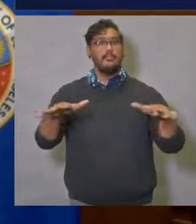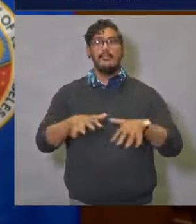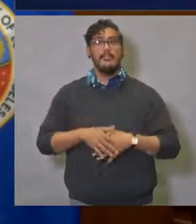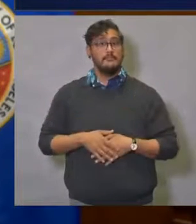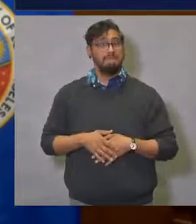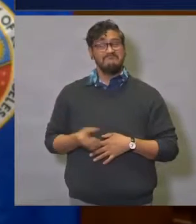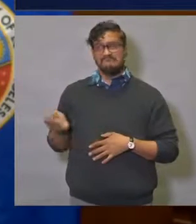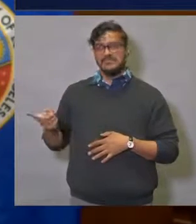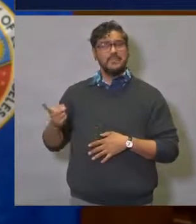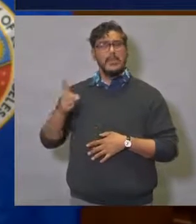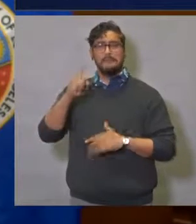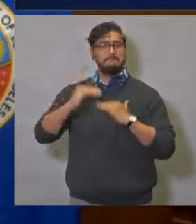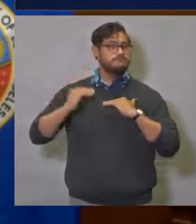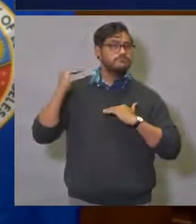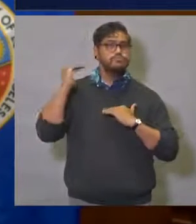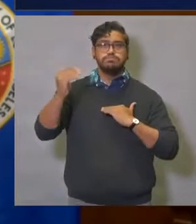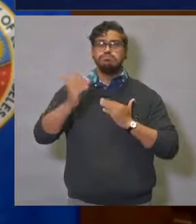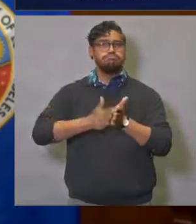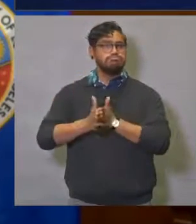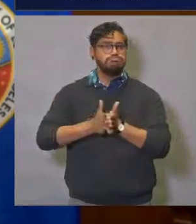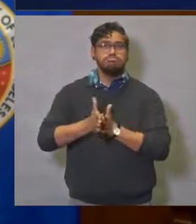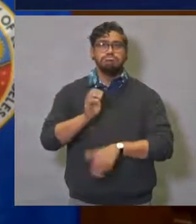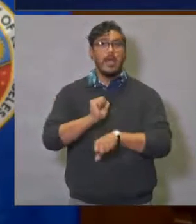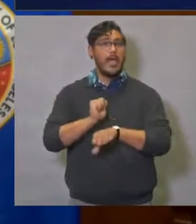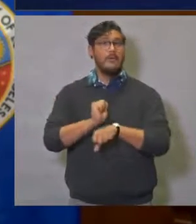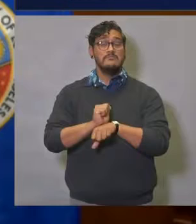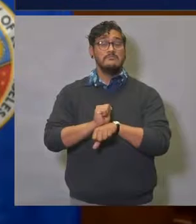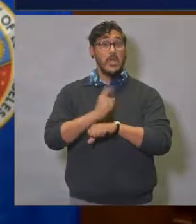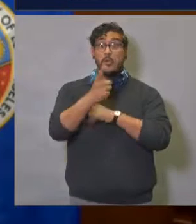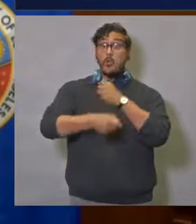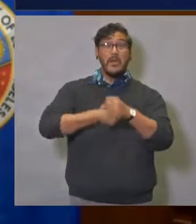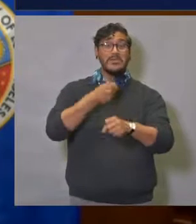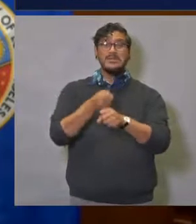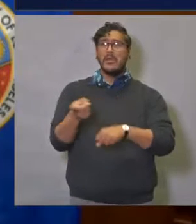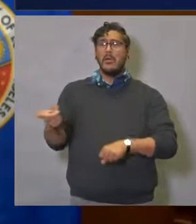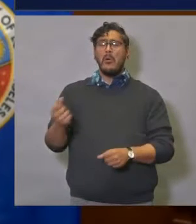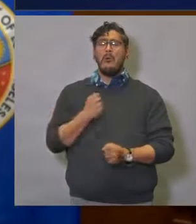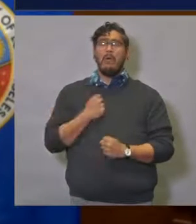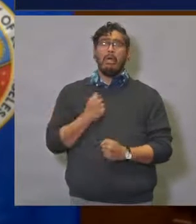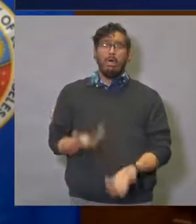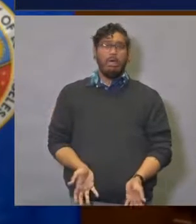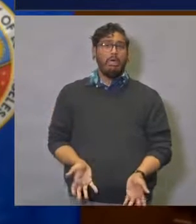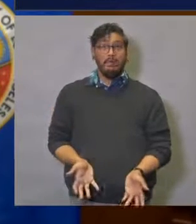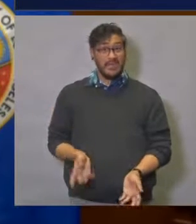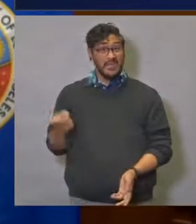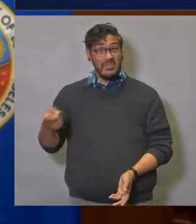CHALLENGE AND HELP US CONFRONT THE PANDEMIC. THEY HAVE GONE WELL ABOVE AND